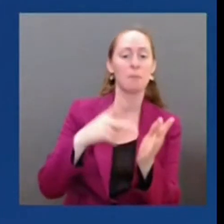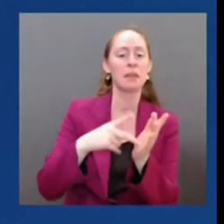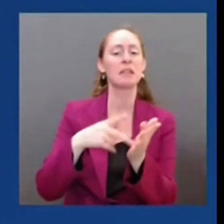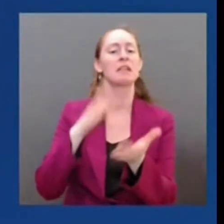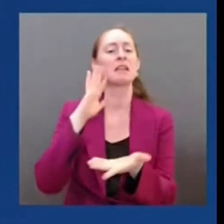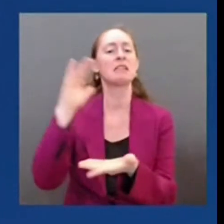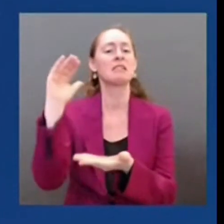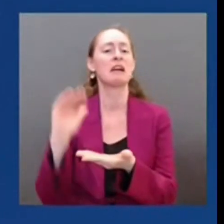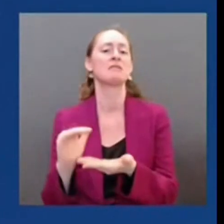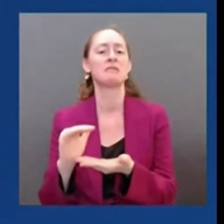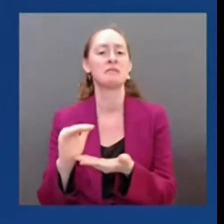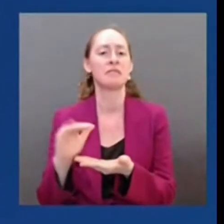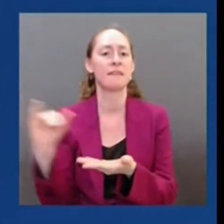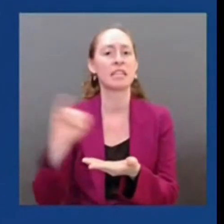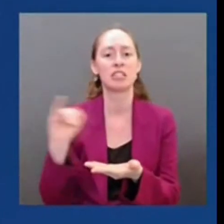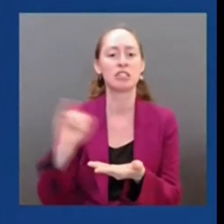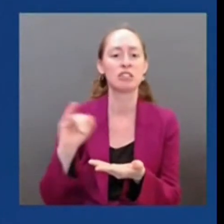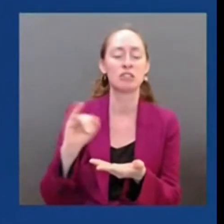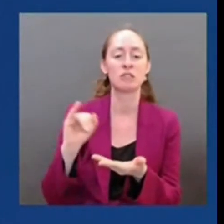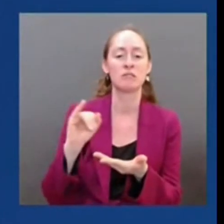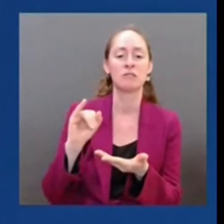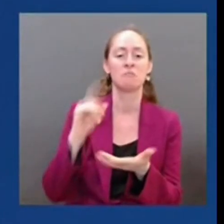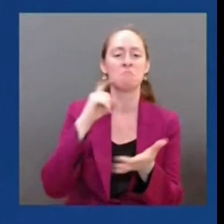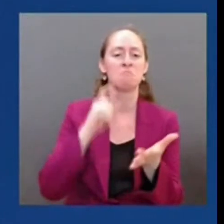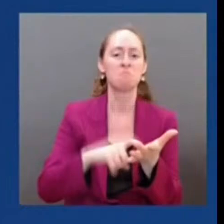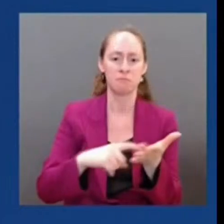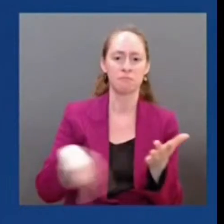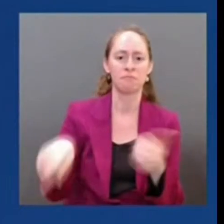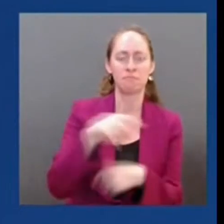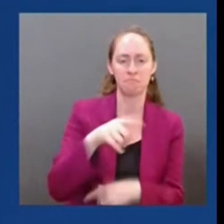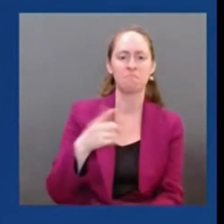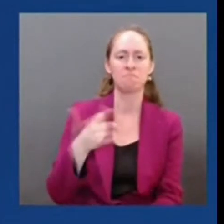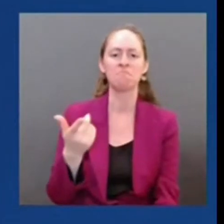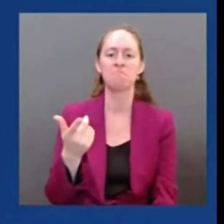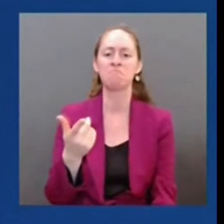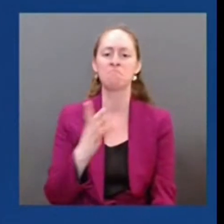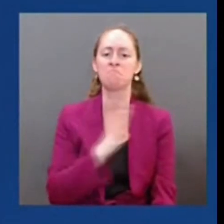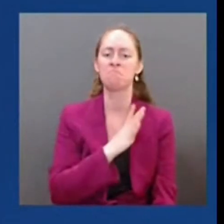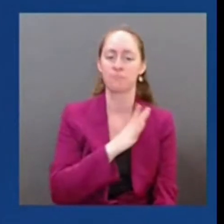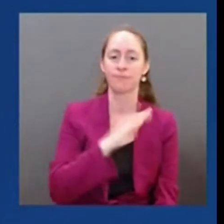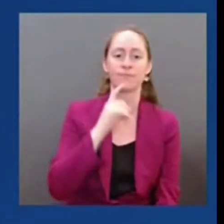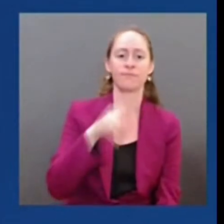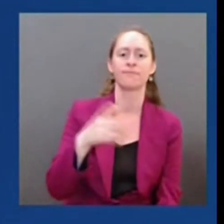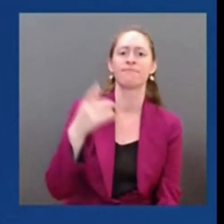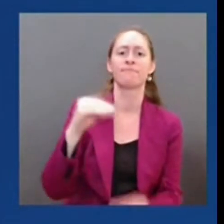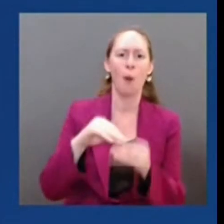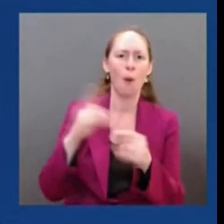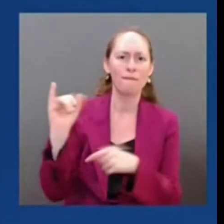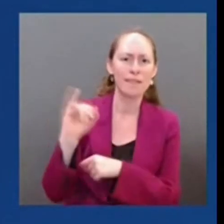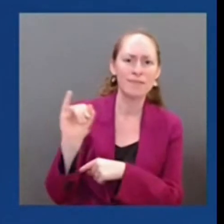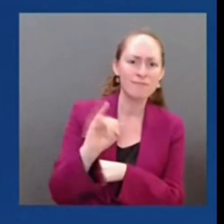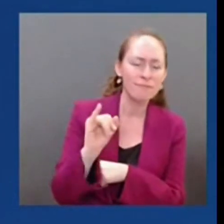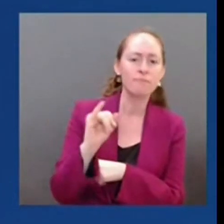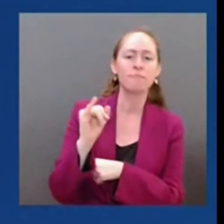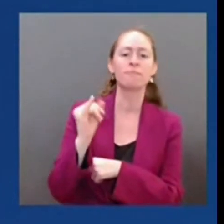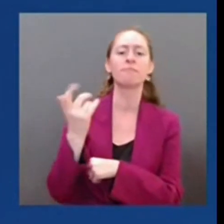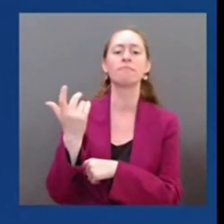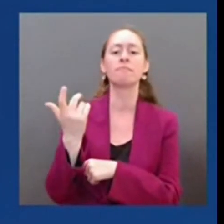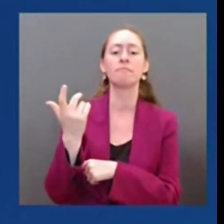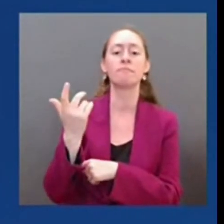POPULATION IMMUNITY WE WILL SEE FEWER INFECTION IN THE SUMMER FALL AND WINTER. IF IT GENERATED A MODEL AMOUNT, WE WILL SEE MORE.